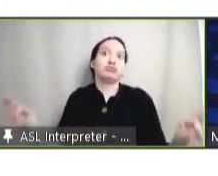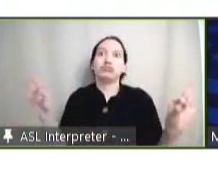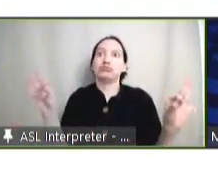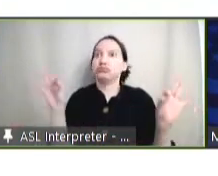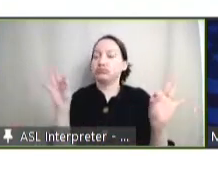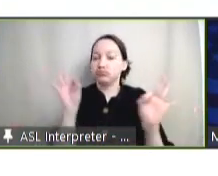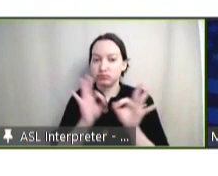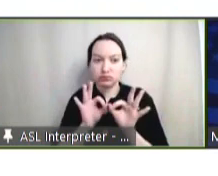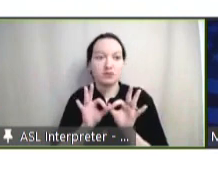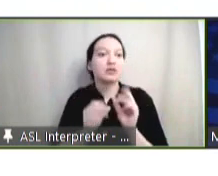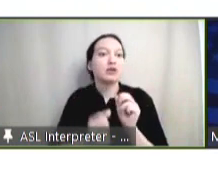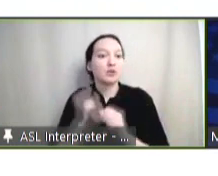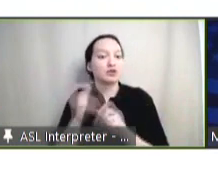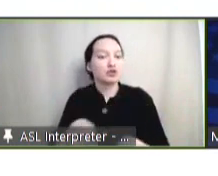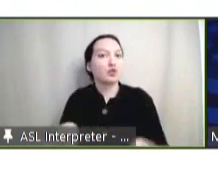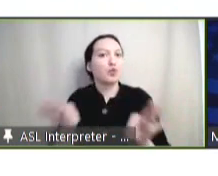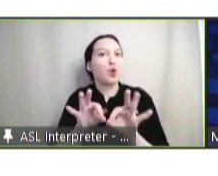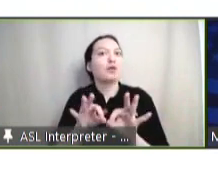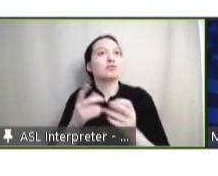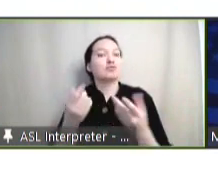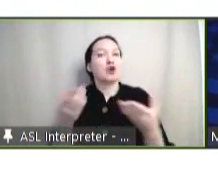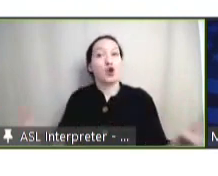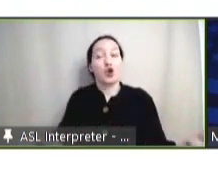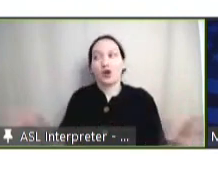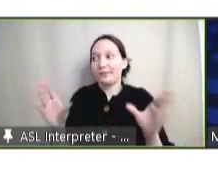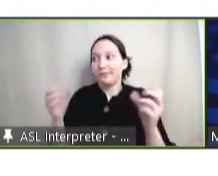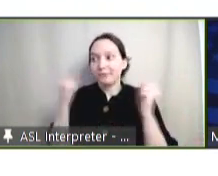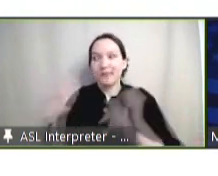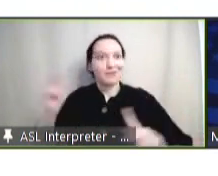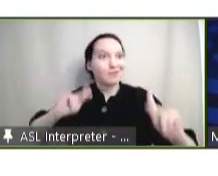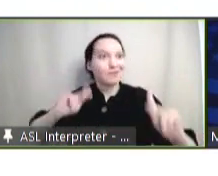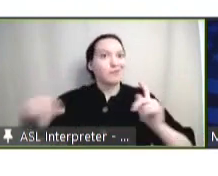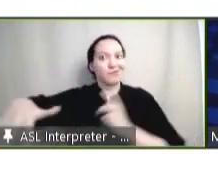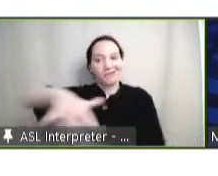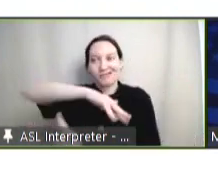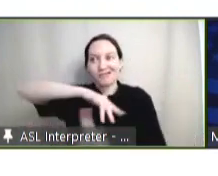that we can do in closed work environments where you have multiple humans within, you know, close